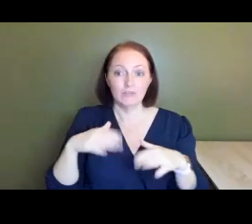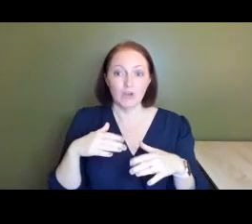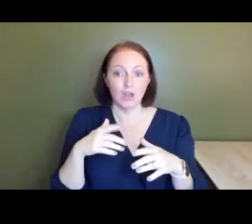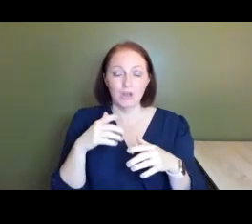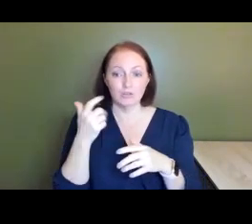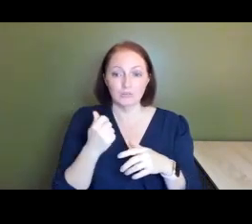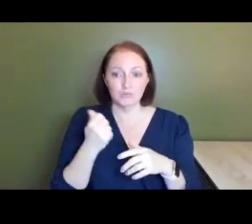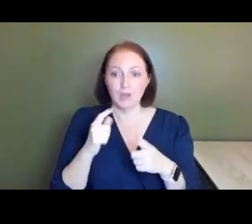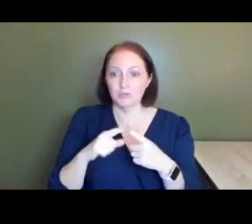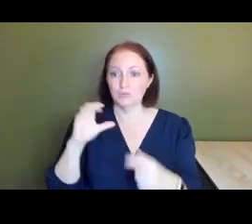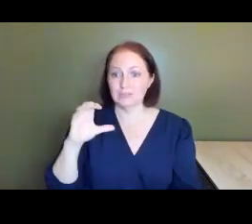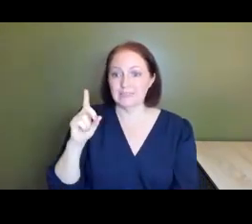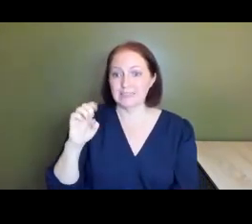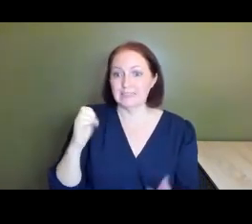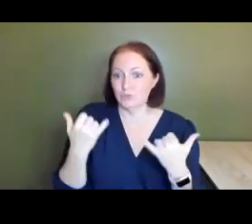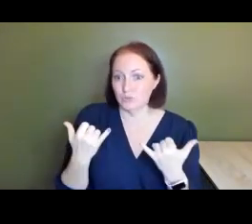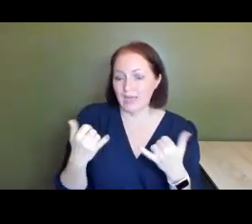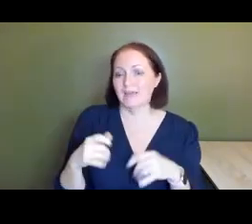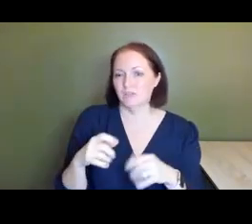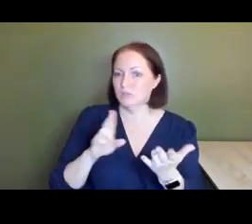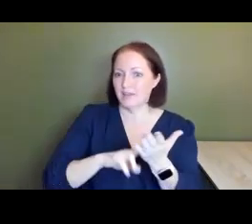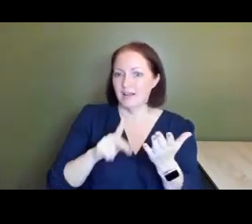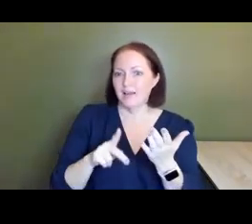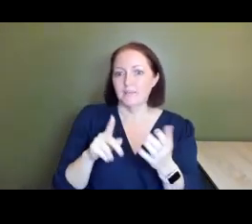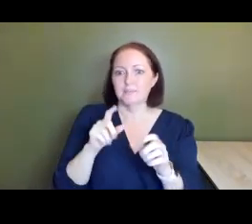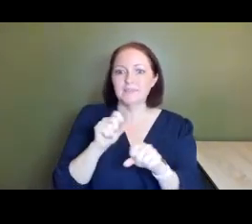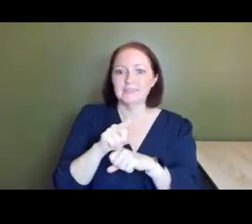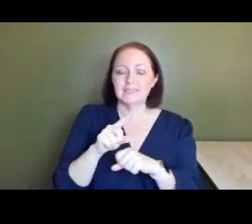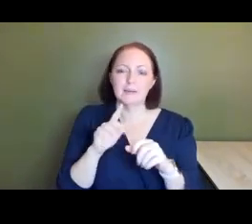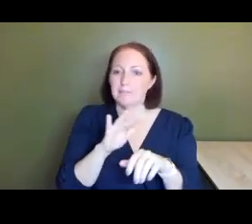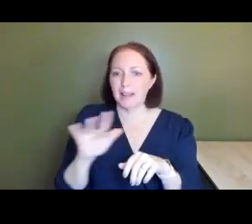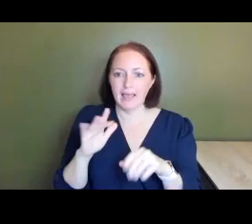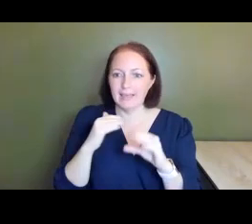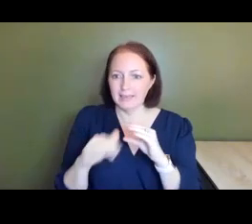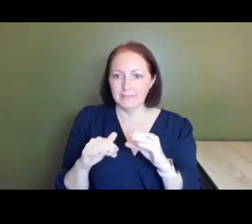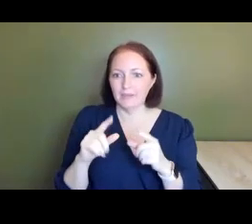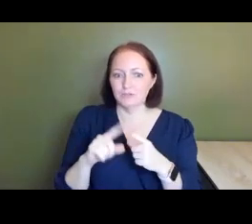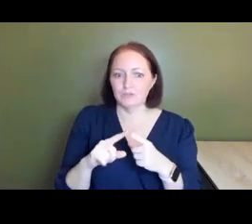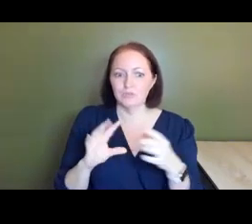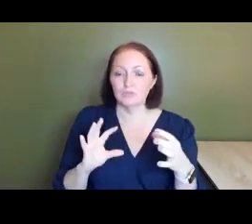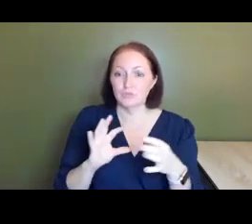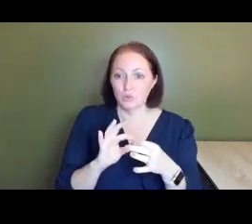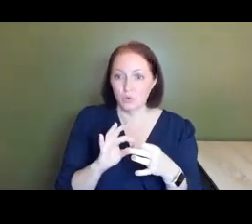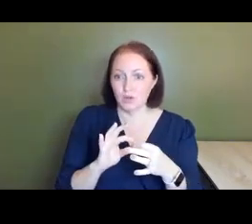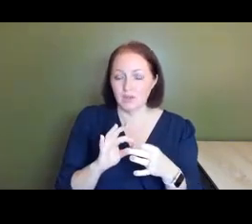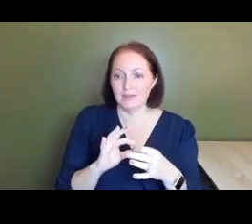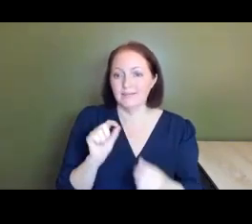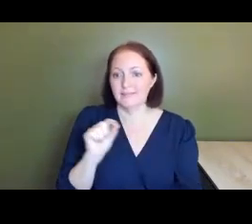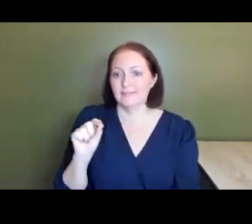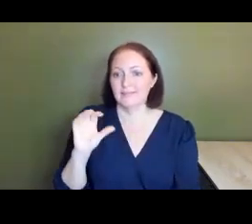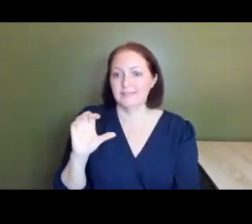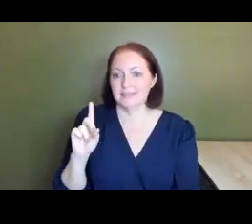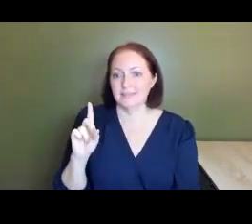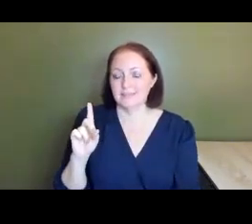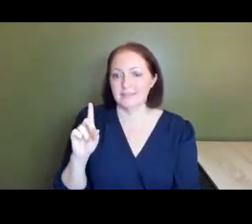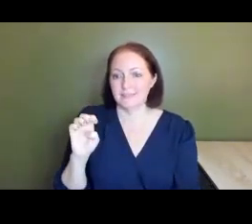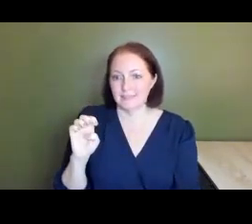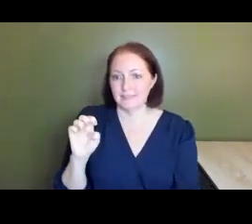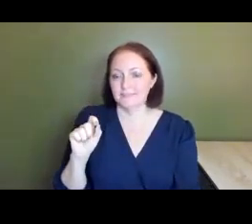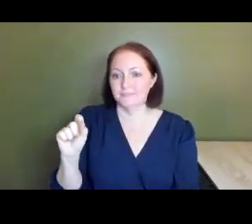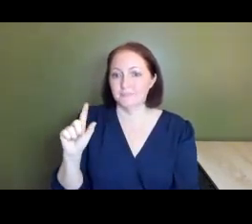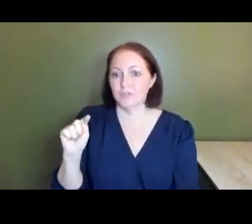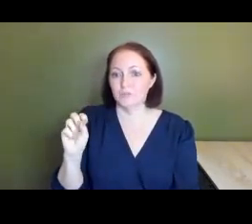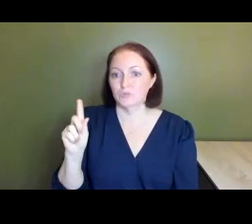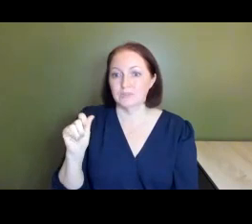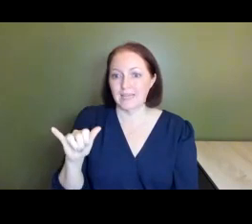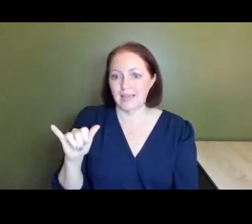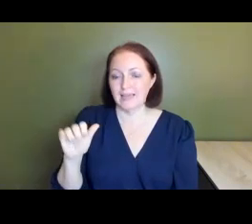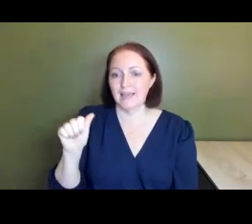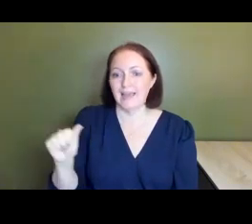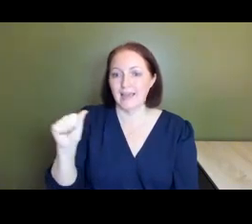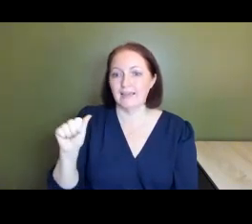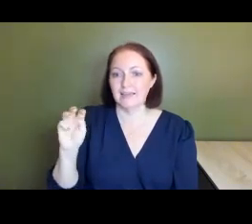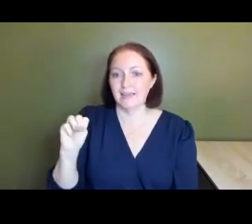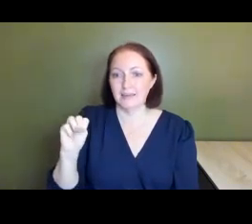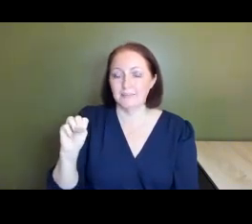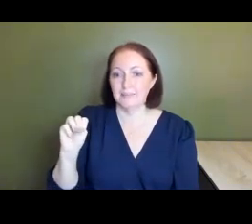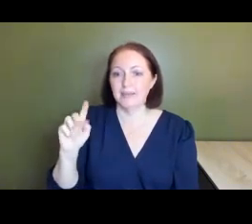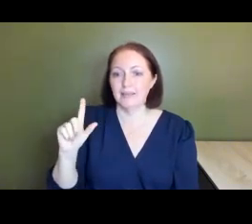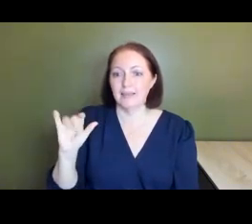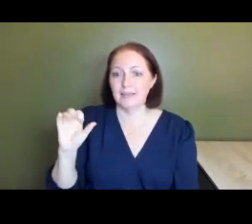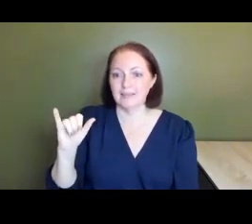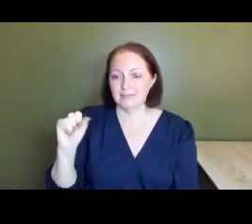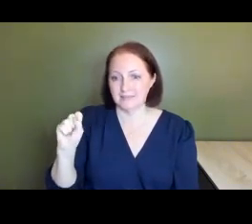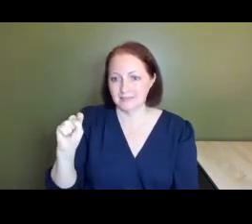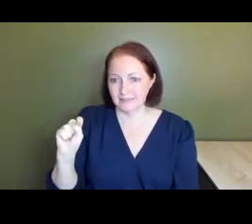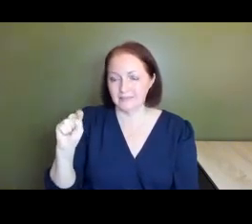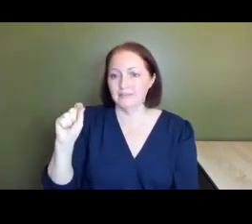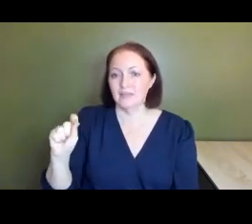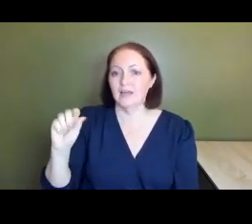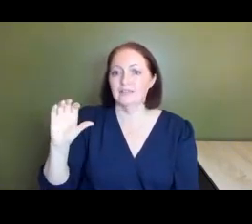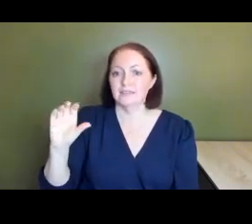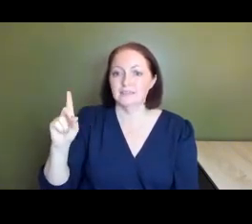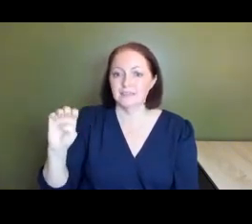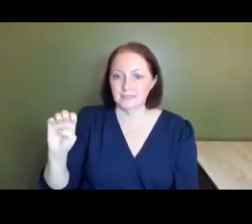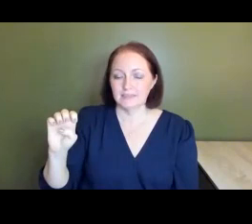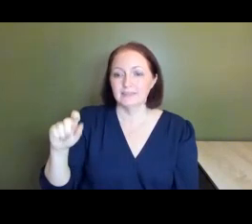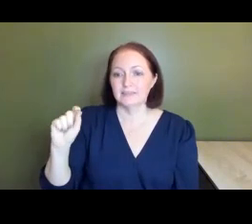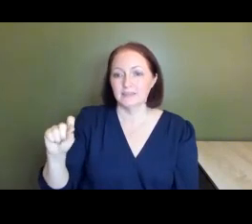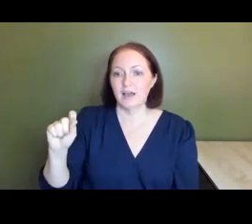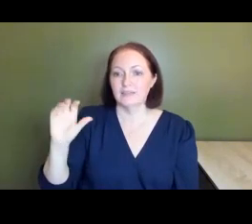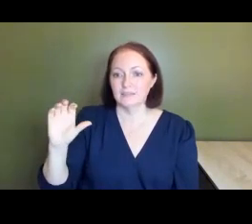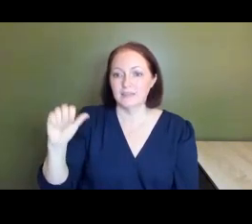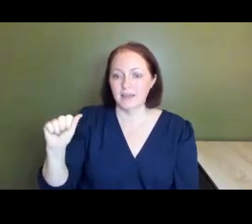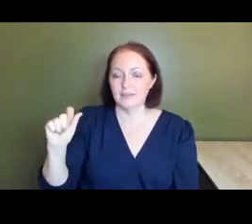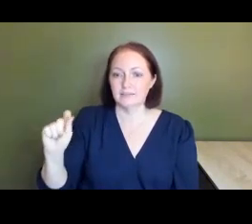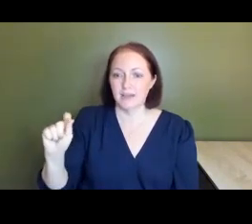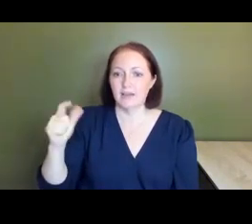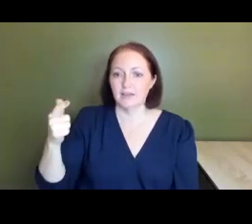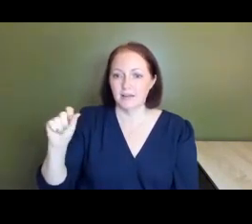to CDE Today you can sign up by sending a blank email to join-CDE-Today@mlist.cde.ca.gov.